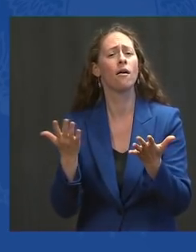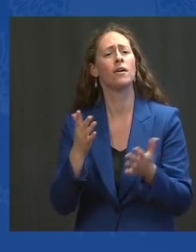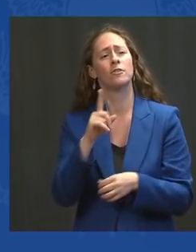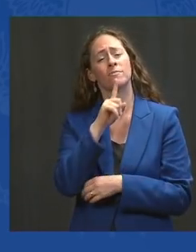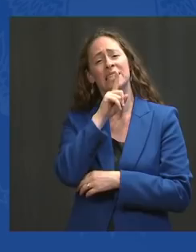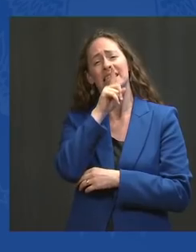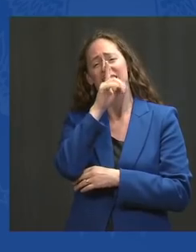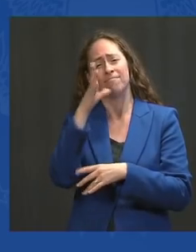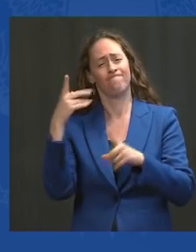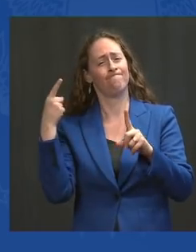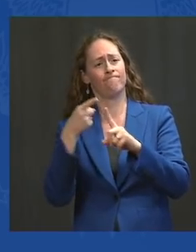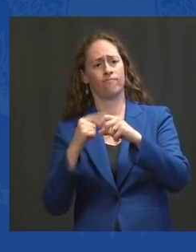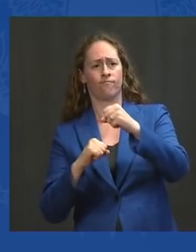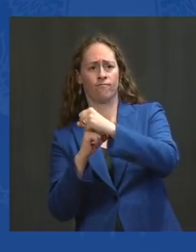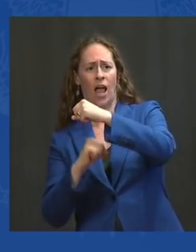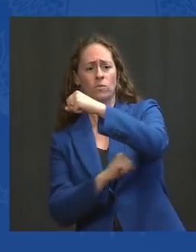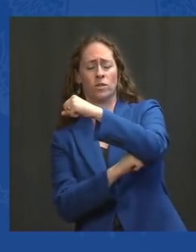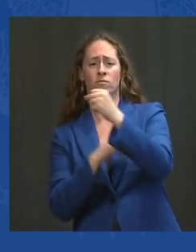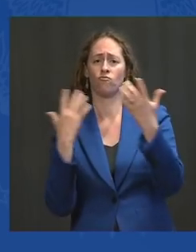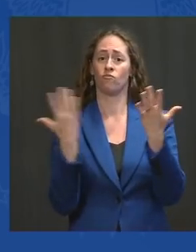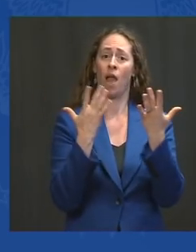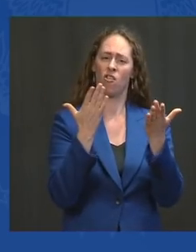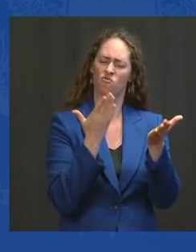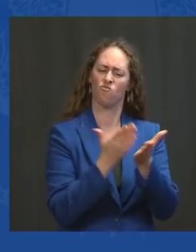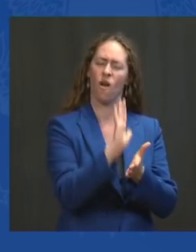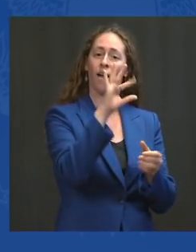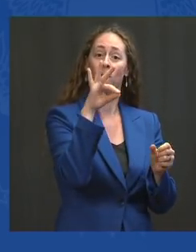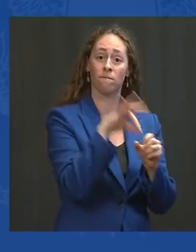is the right to vote. The right to vote freely.